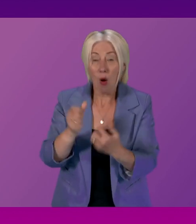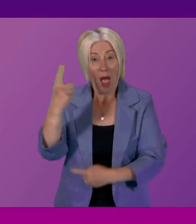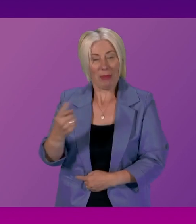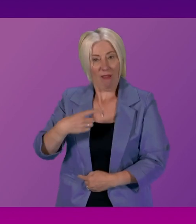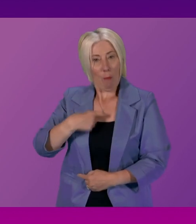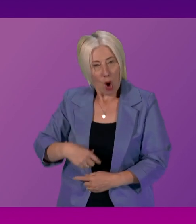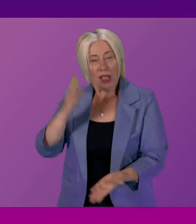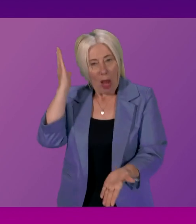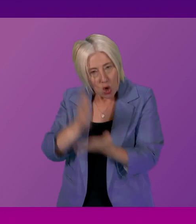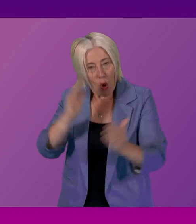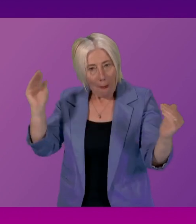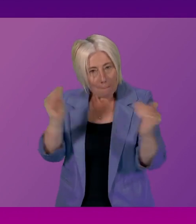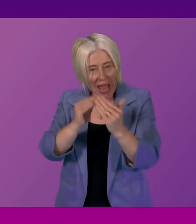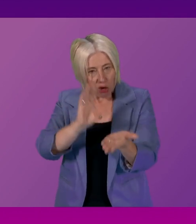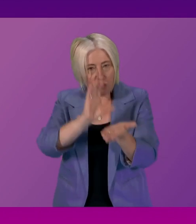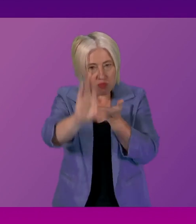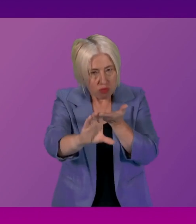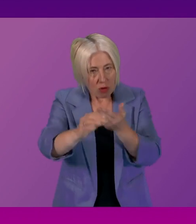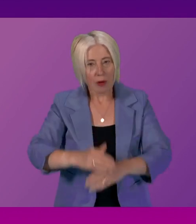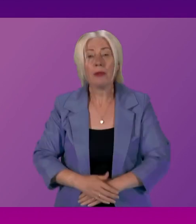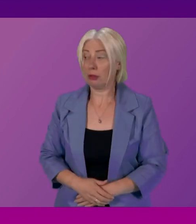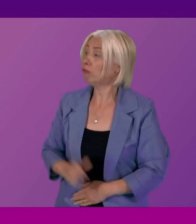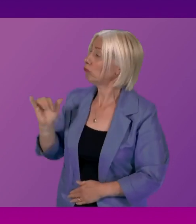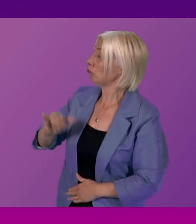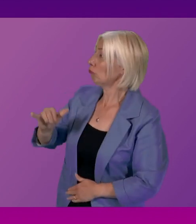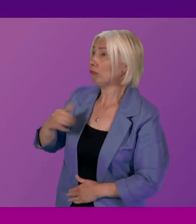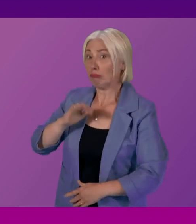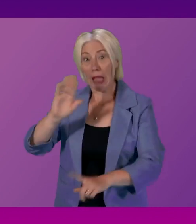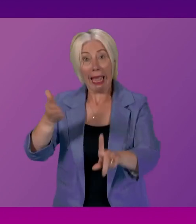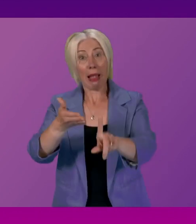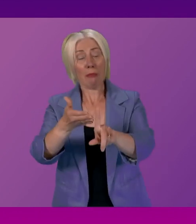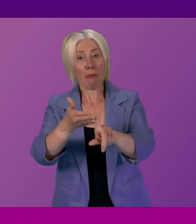It is still our aim, our ambition and our target.